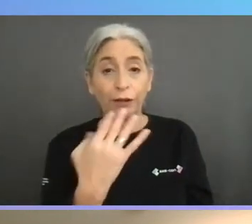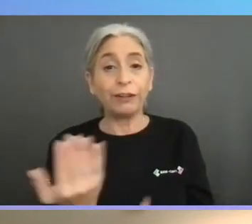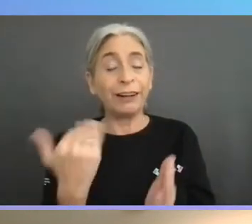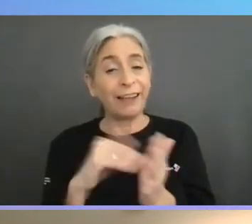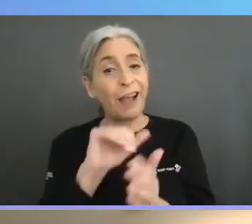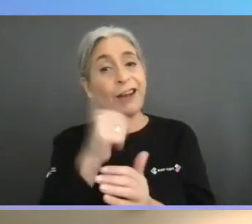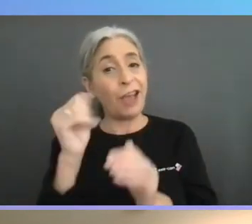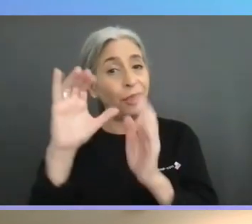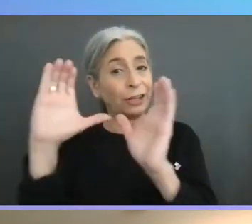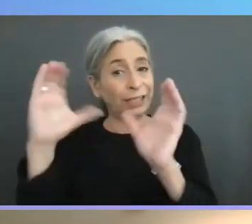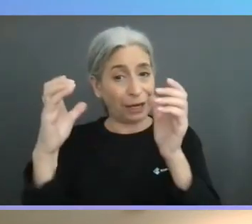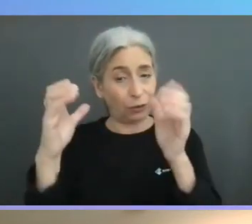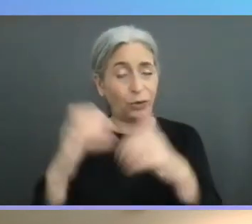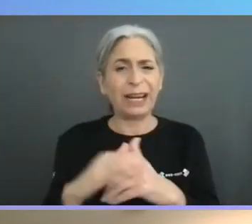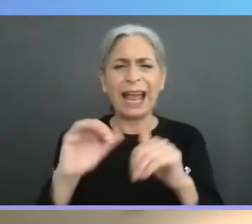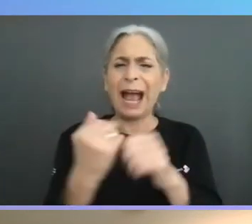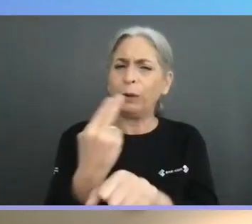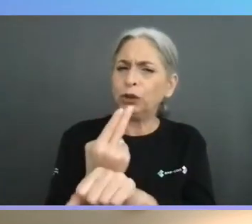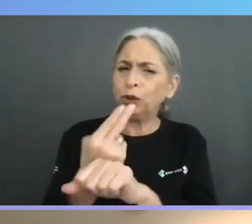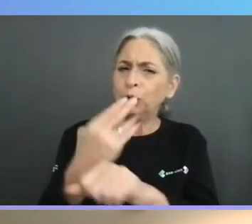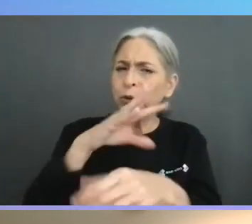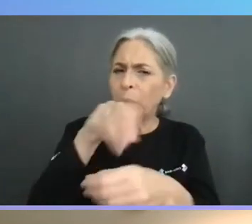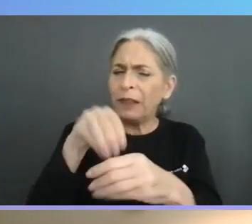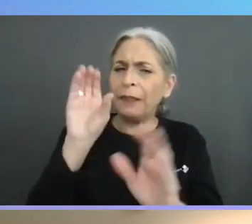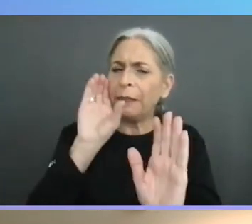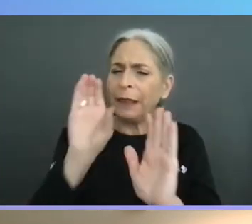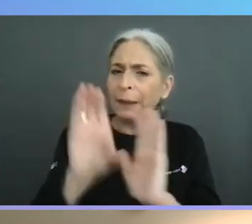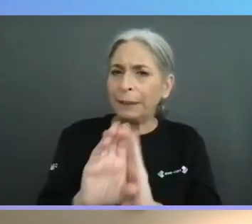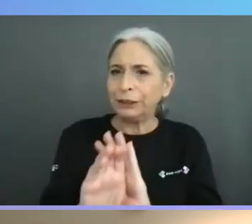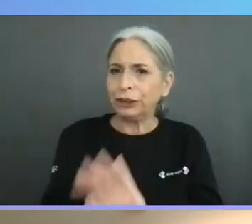category. And how it is used in the image along with scale and